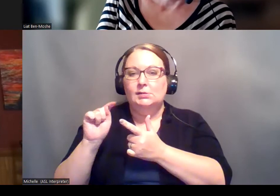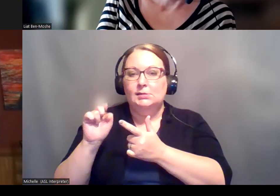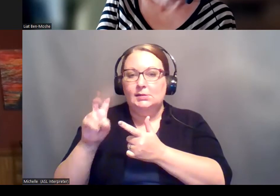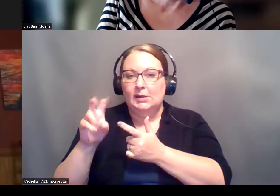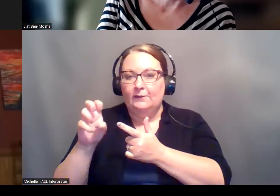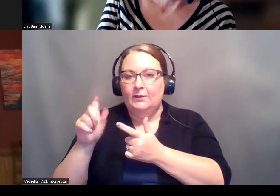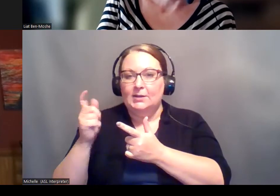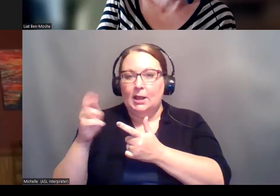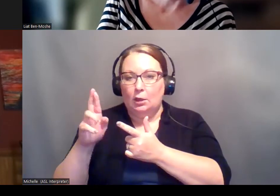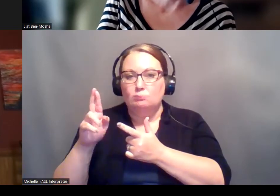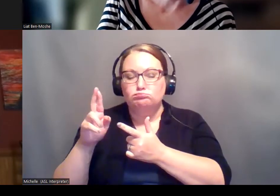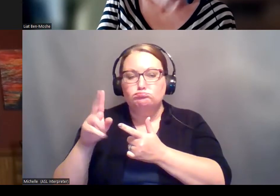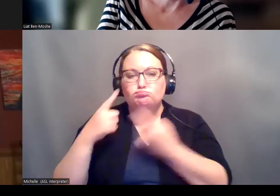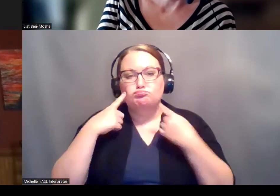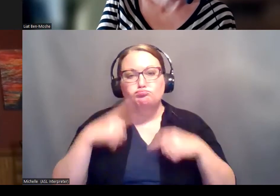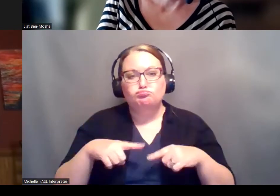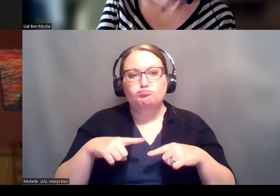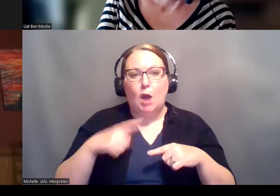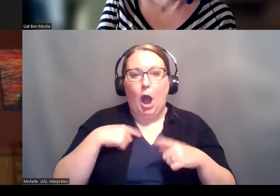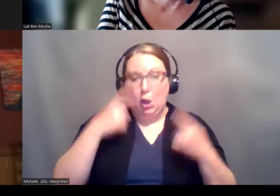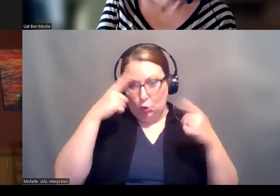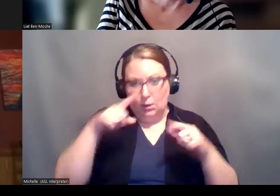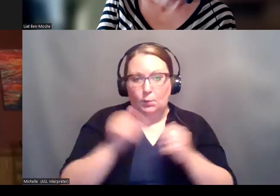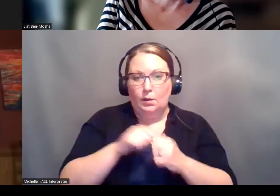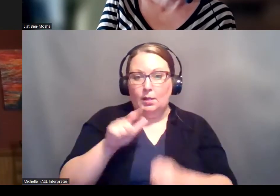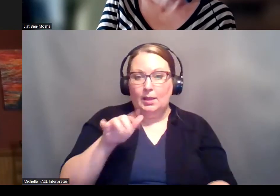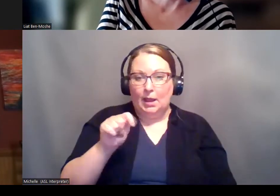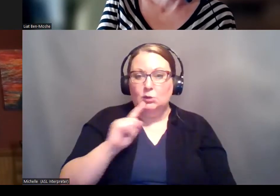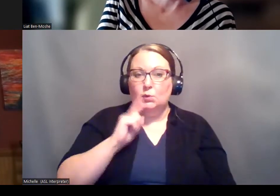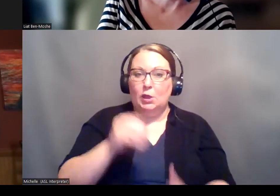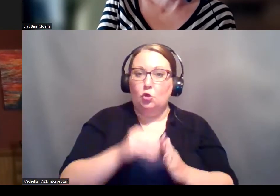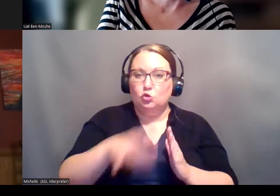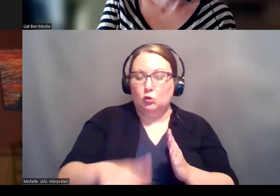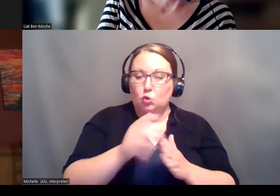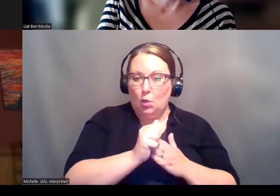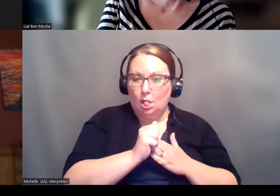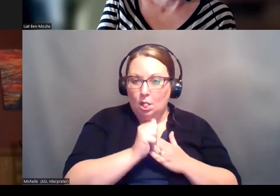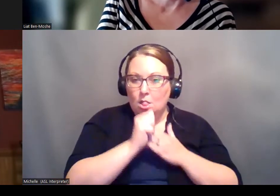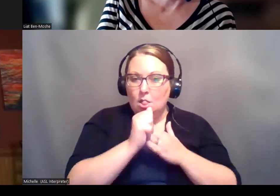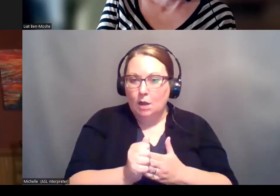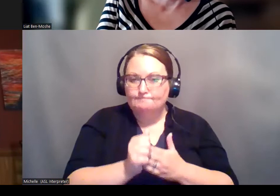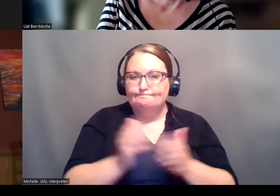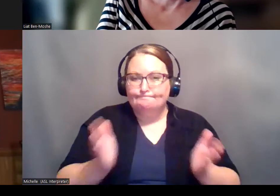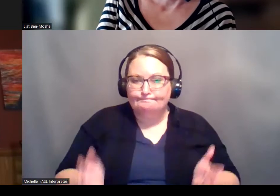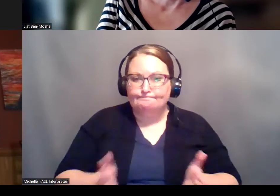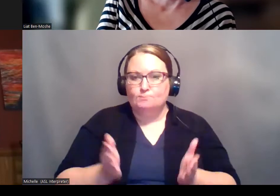but I agree 300% with Liat that it was the students who really were behind the efficacy